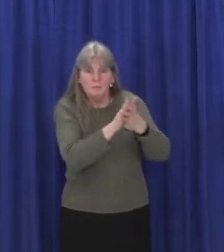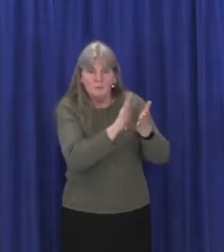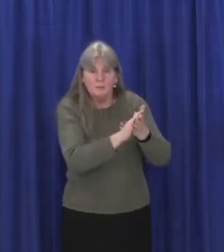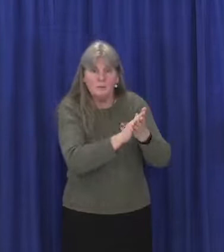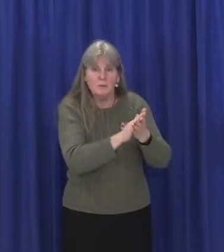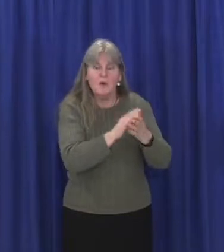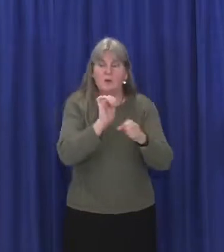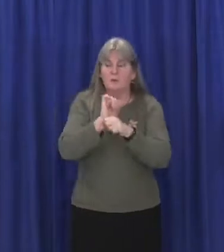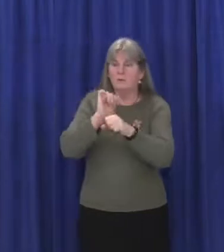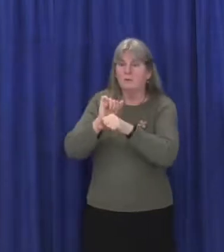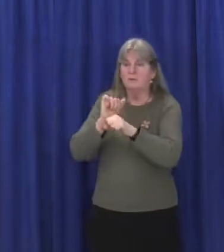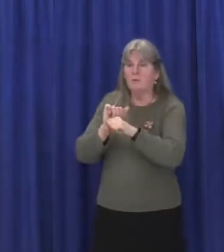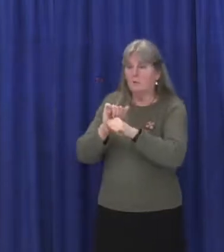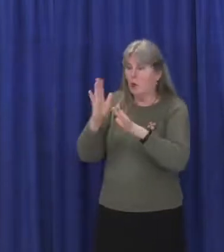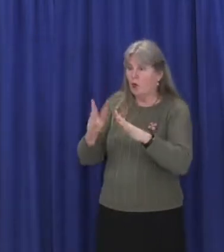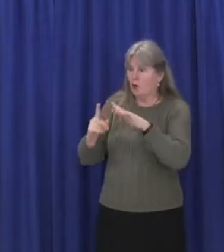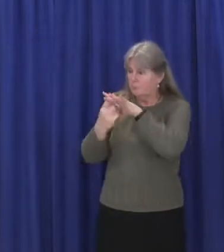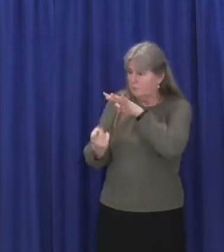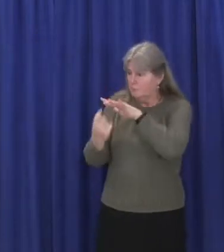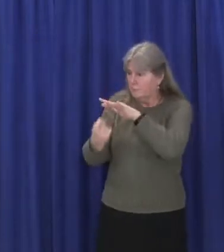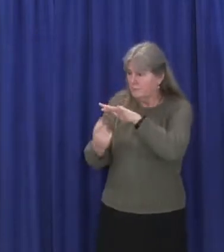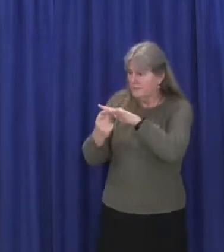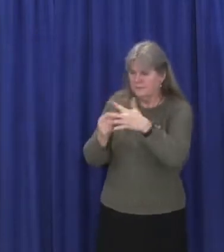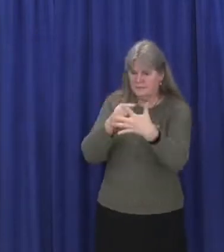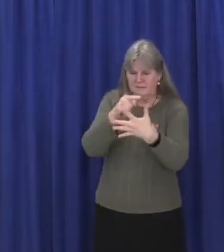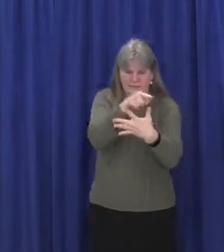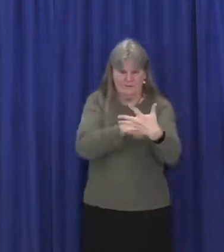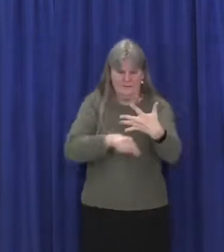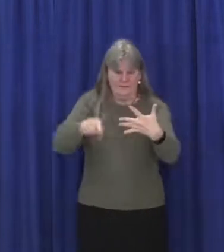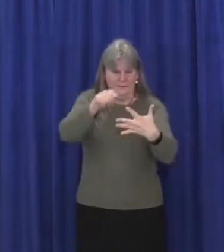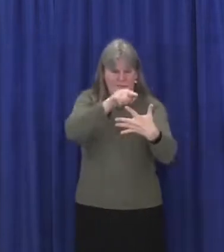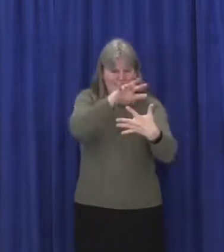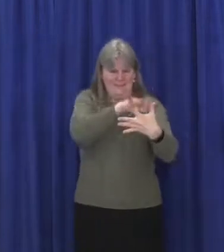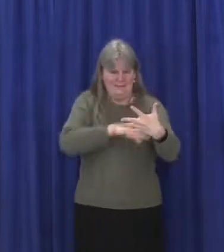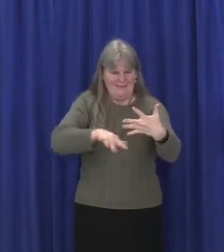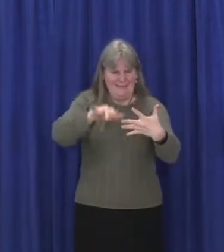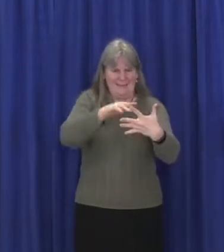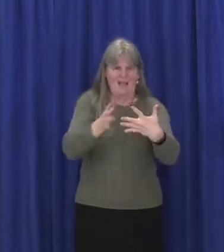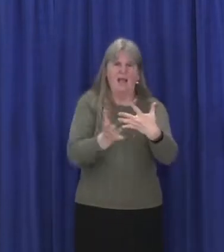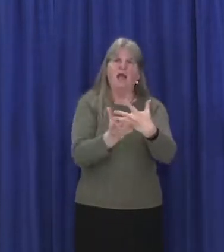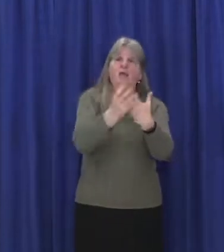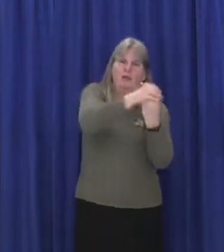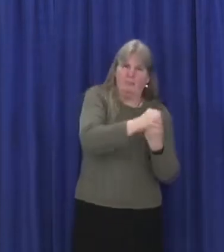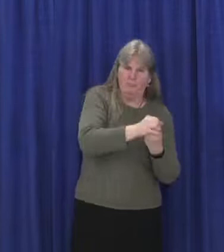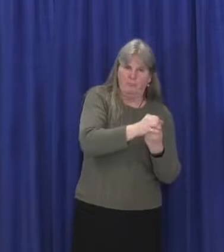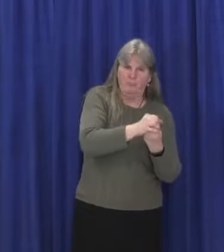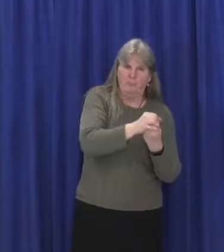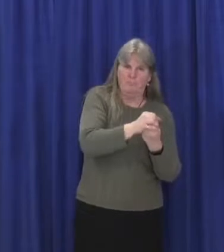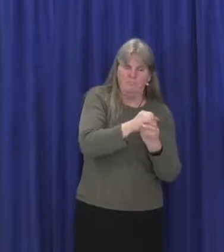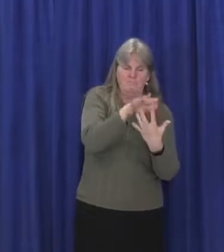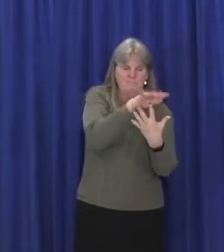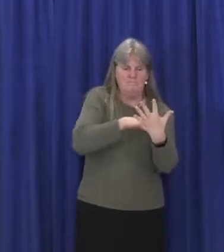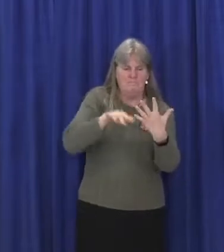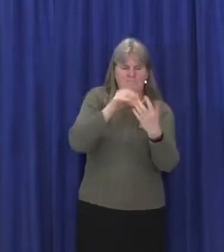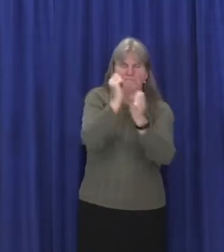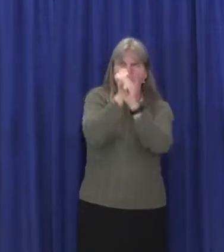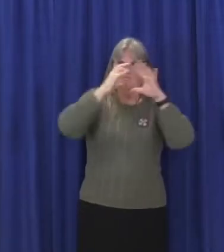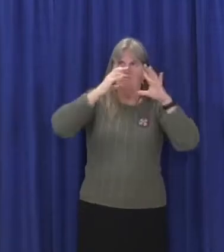absenteeism. And all of these things together help me get the picture of what's happening here in Yukon. I also use the science and